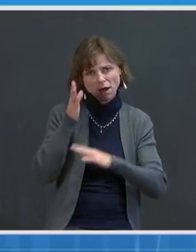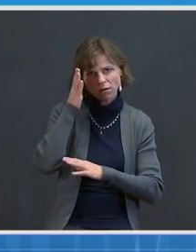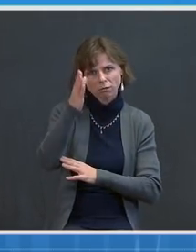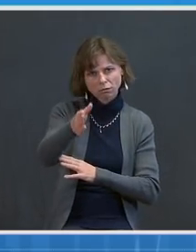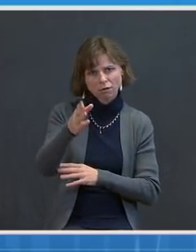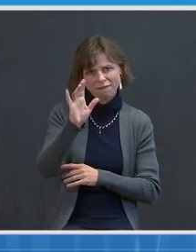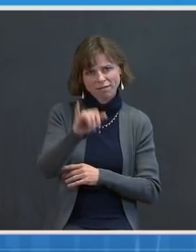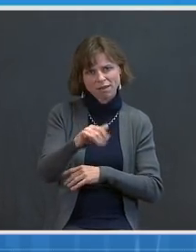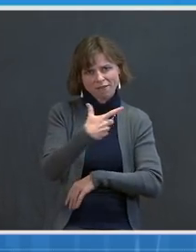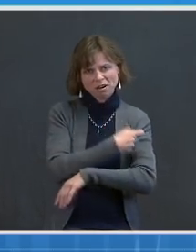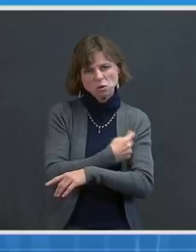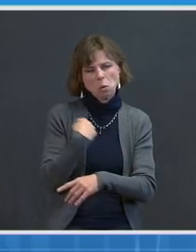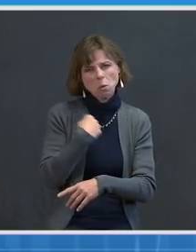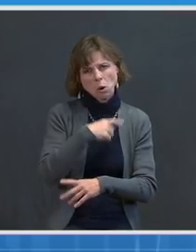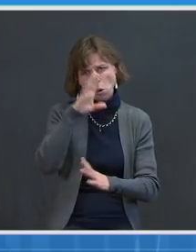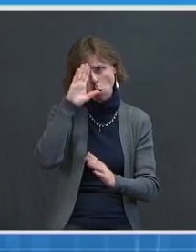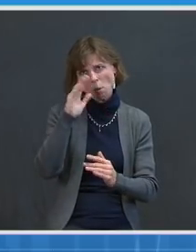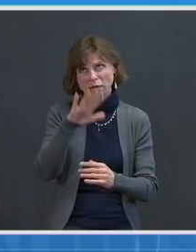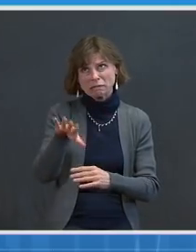by the end of the summer and the early fall.